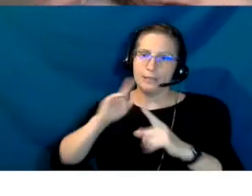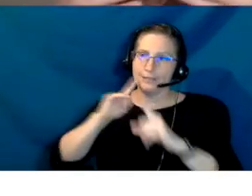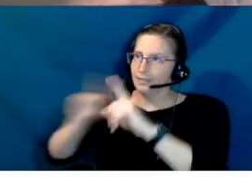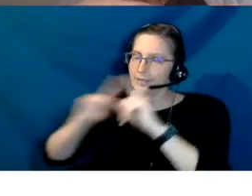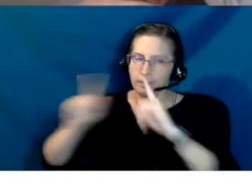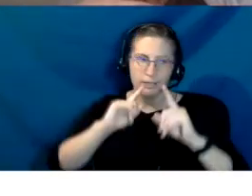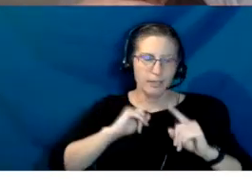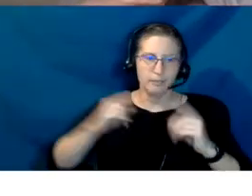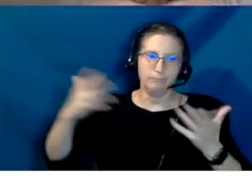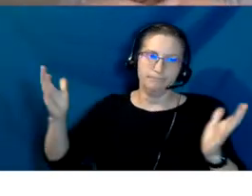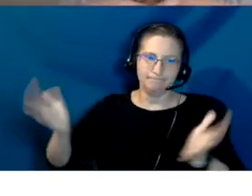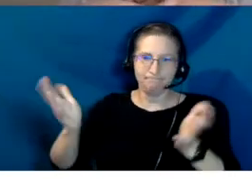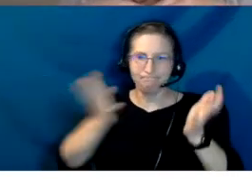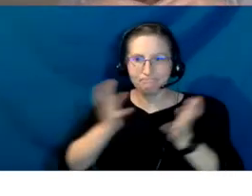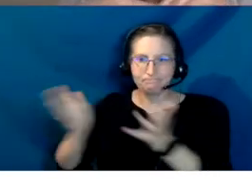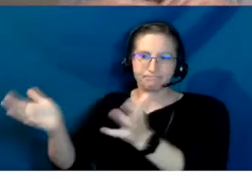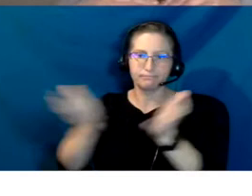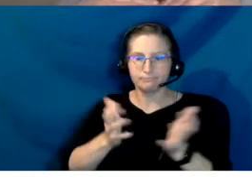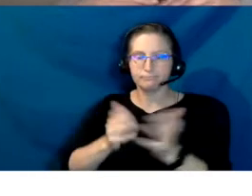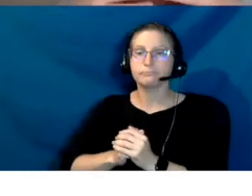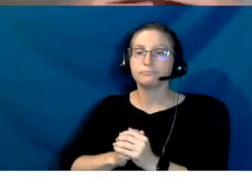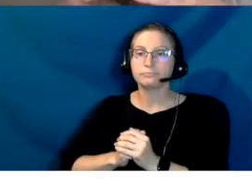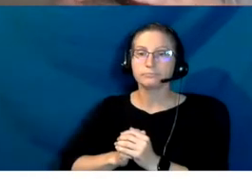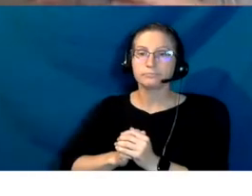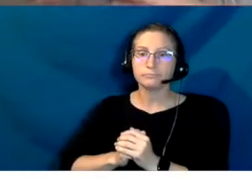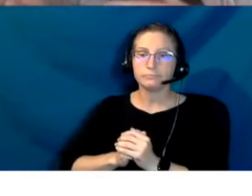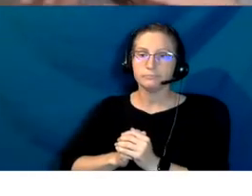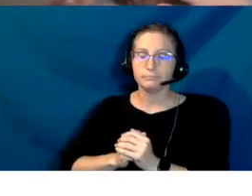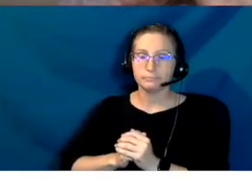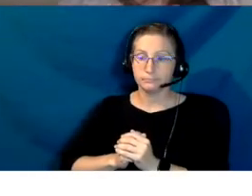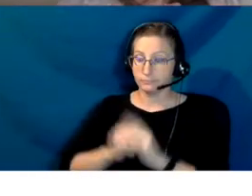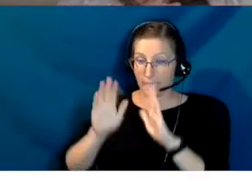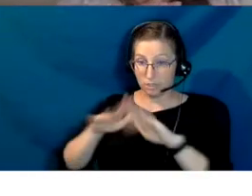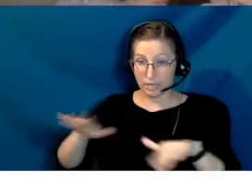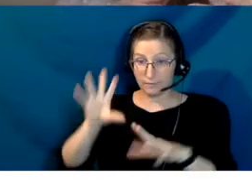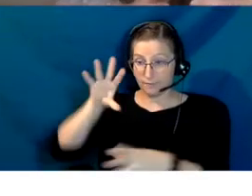discussion happening, and there's that back and forth between the students and the teacher,